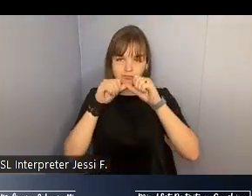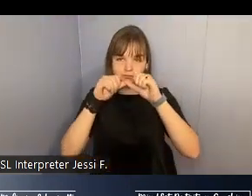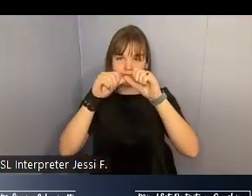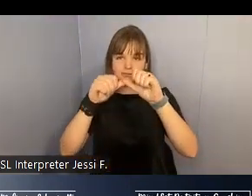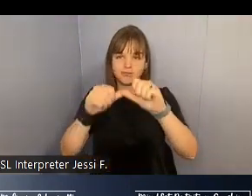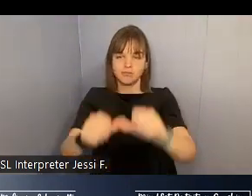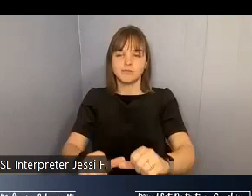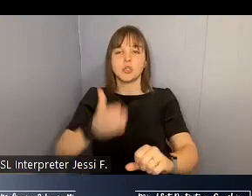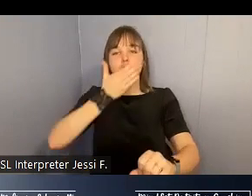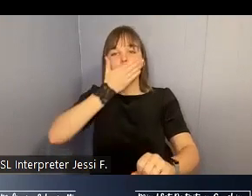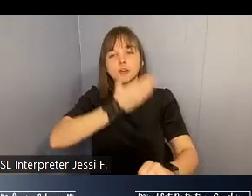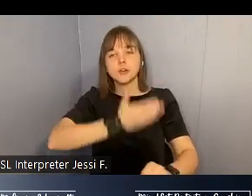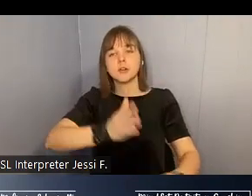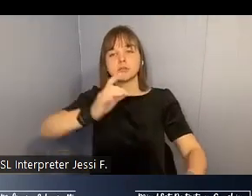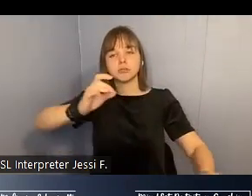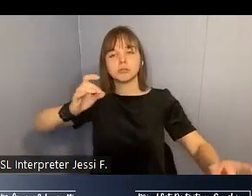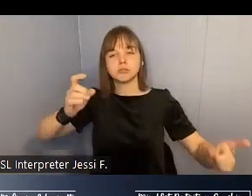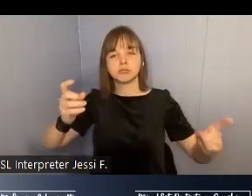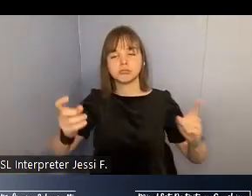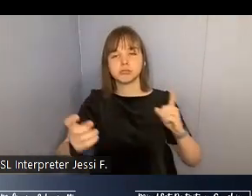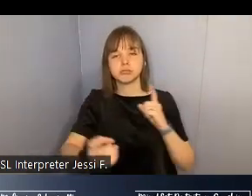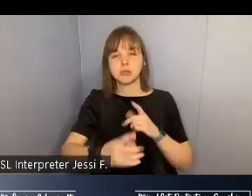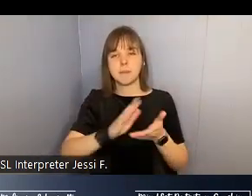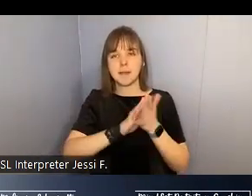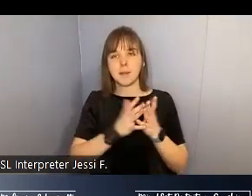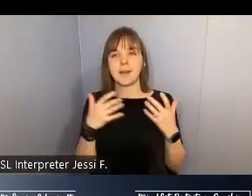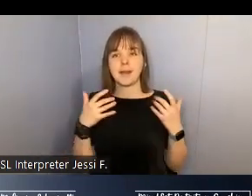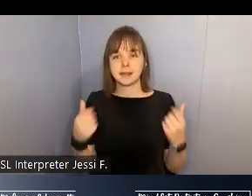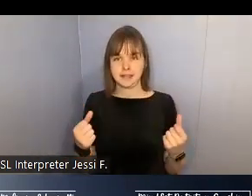or the next three months. The great thing with non-negotiables is unless they